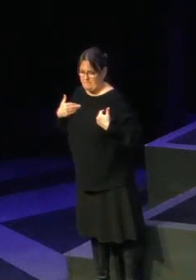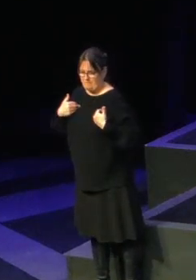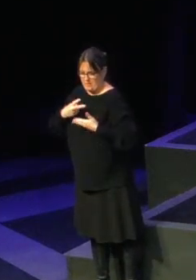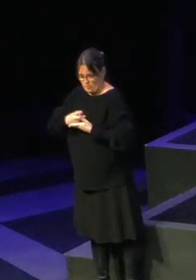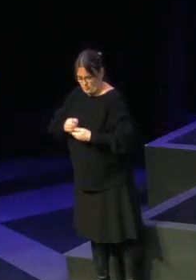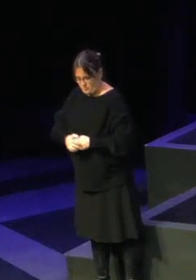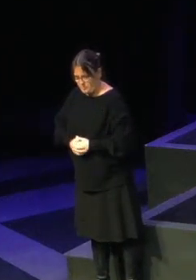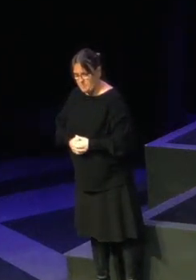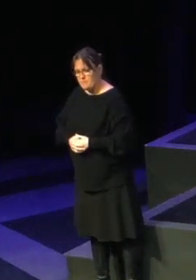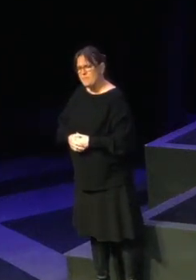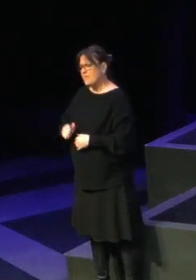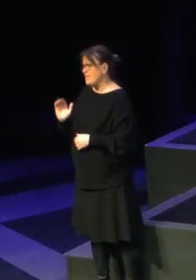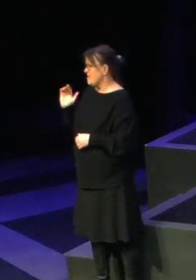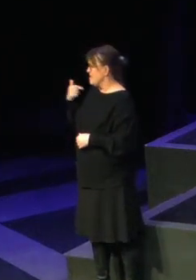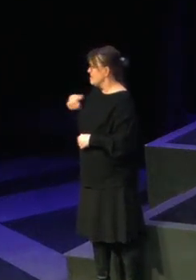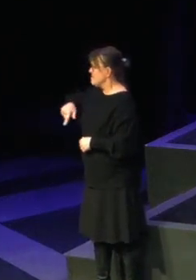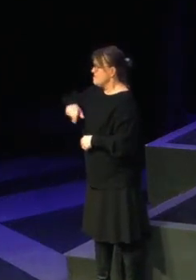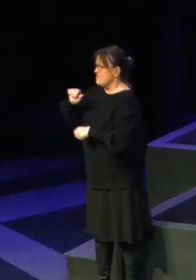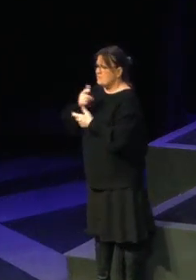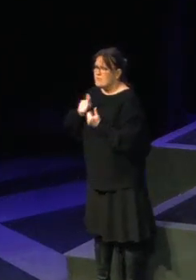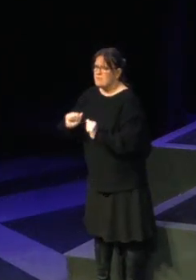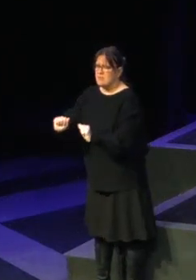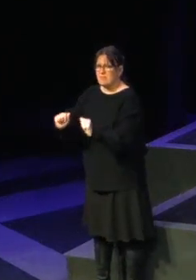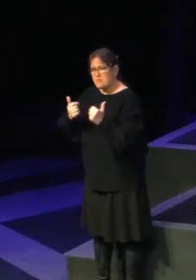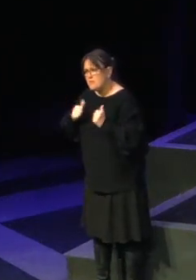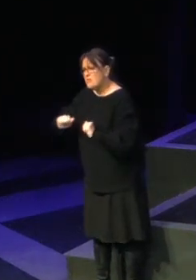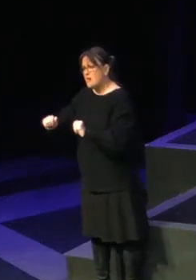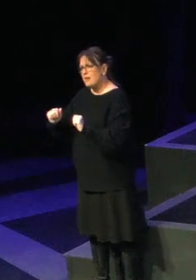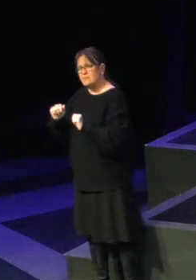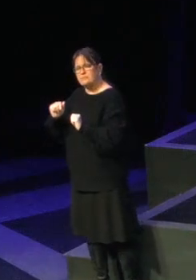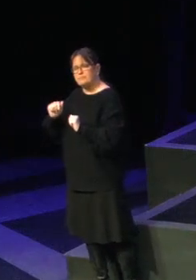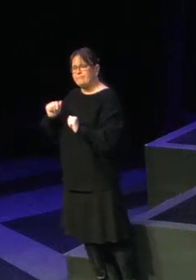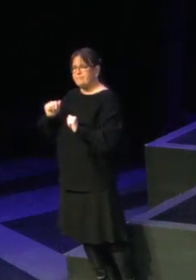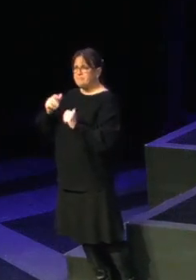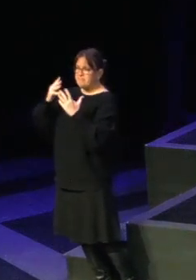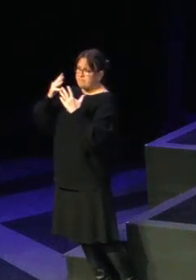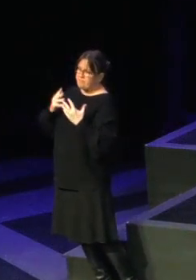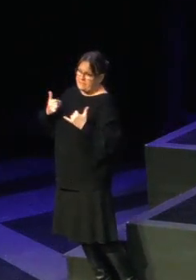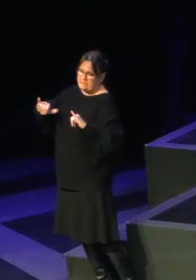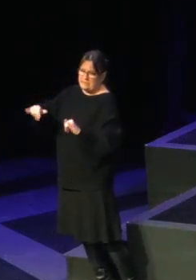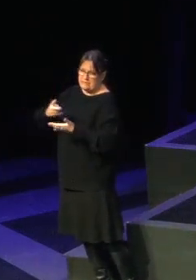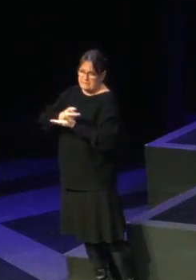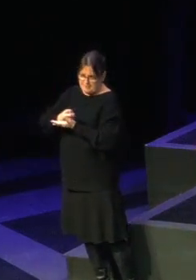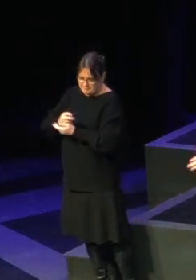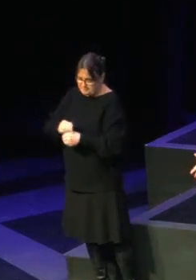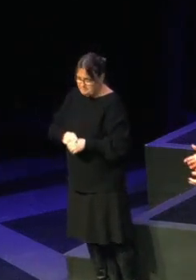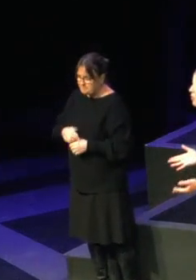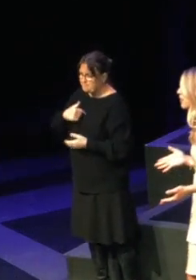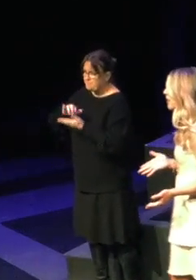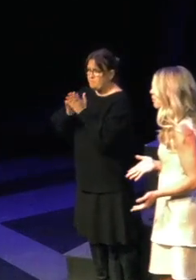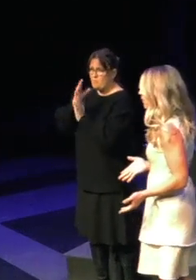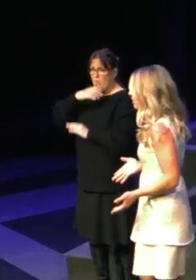of our awesome efforts unfortunately my seizures still came. So as I got older my seizures only got